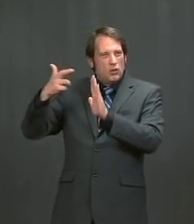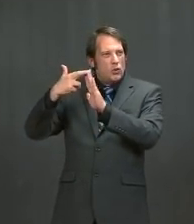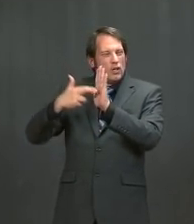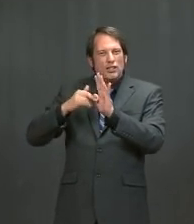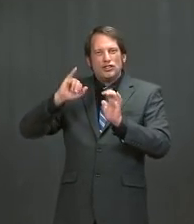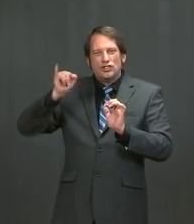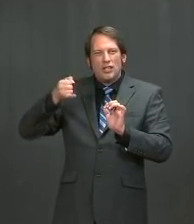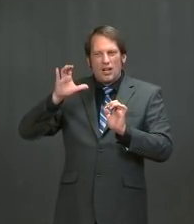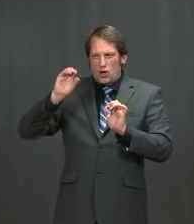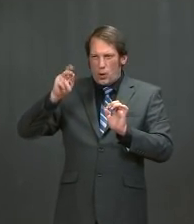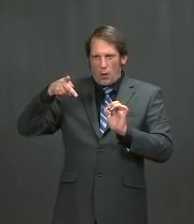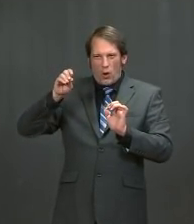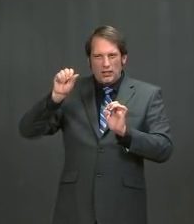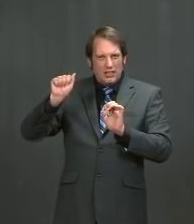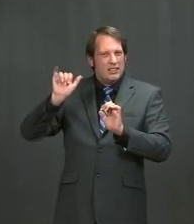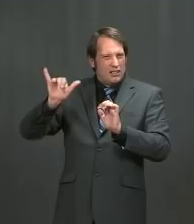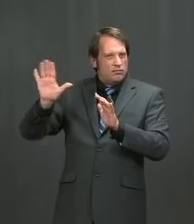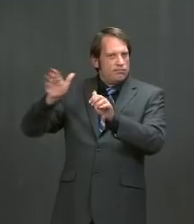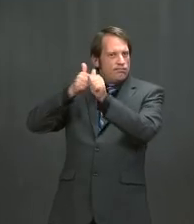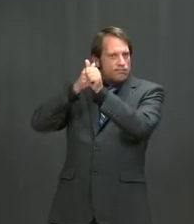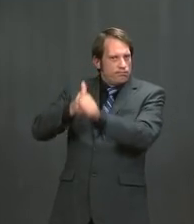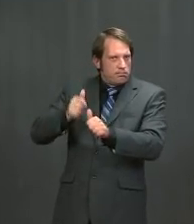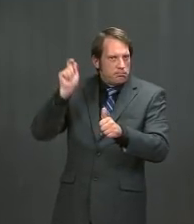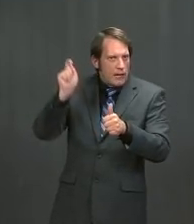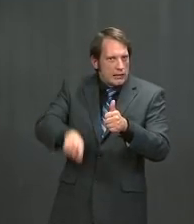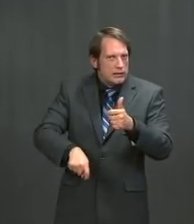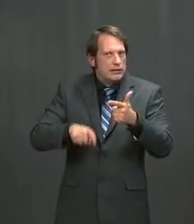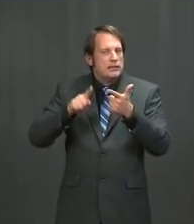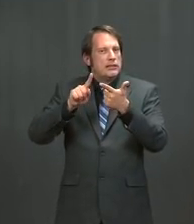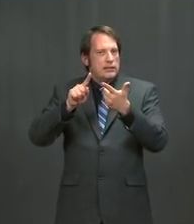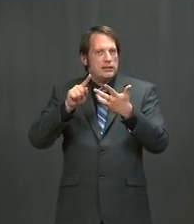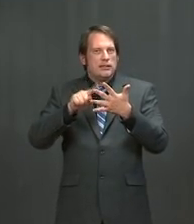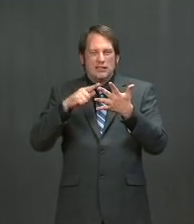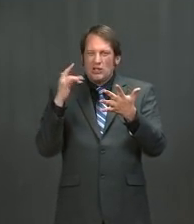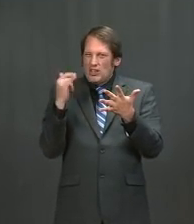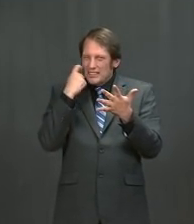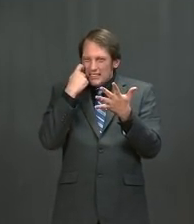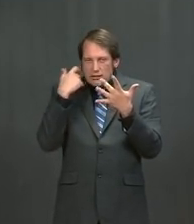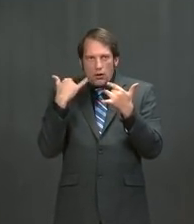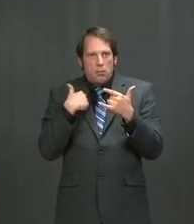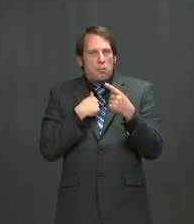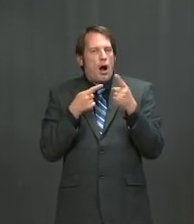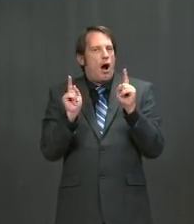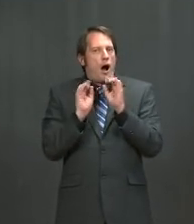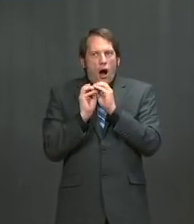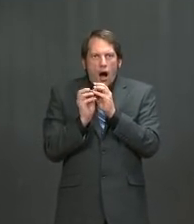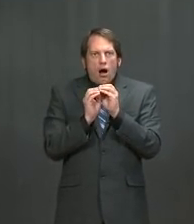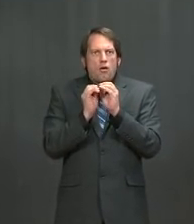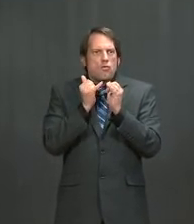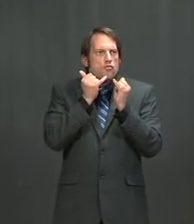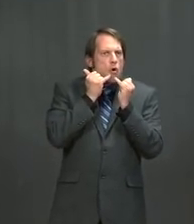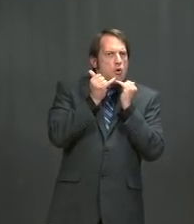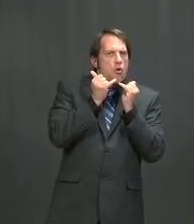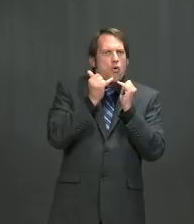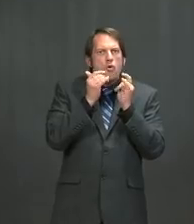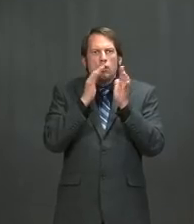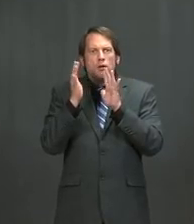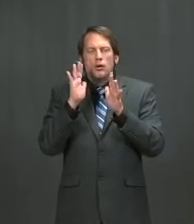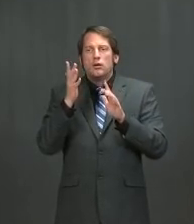But we're just at the beginning of the talks, and we don't anticipate presently that there will be direct talks between the United States and Iran through this process,